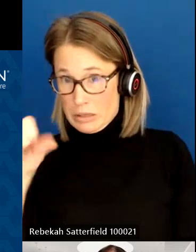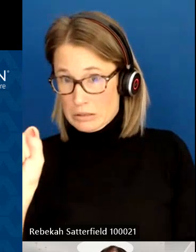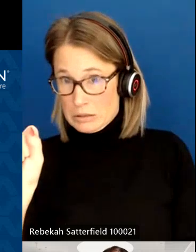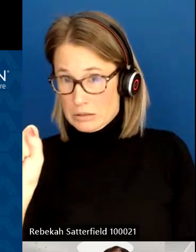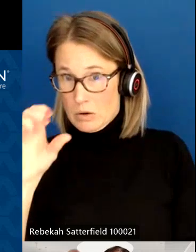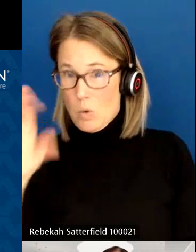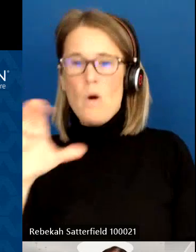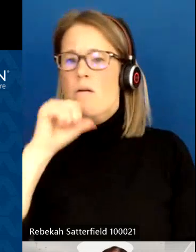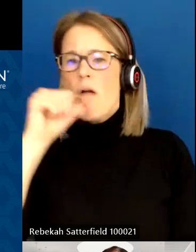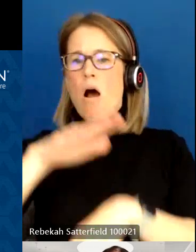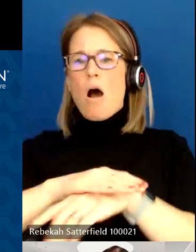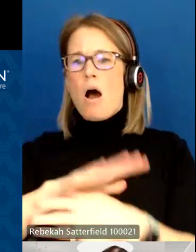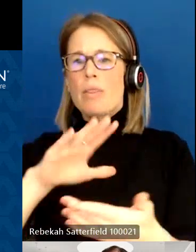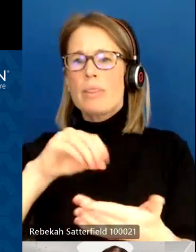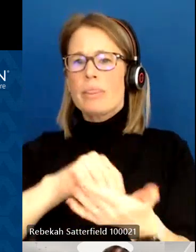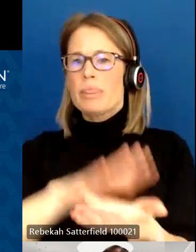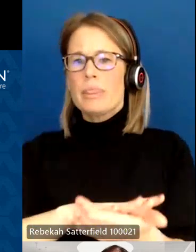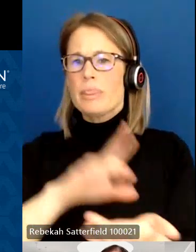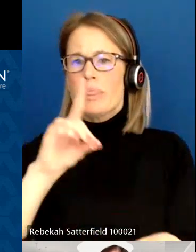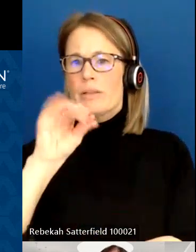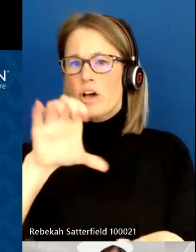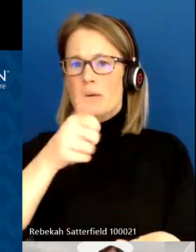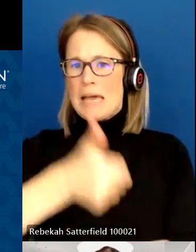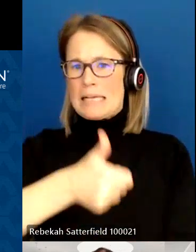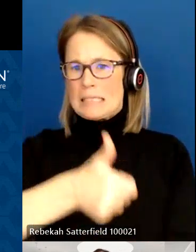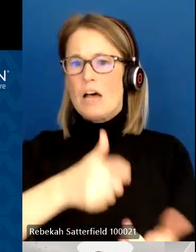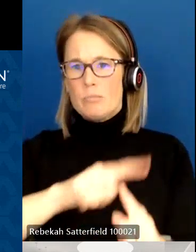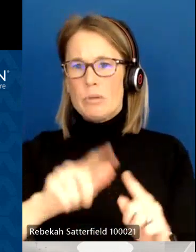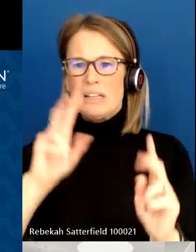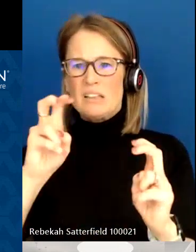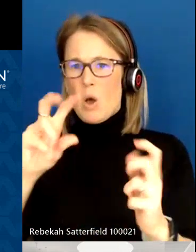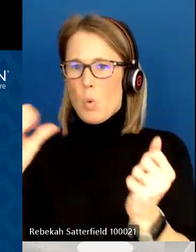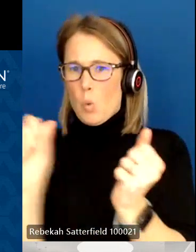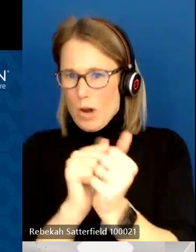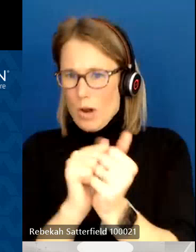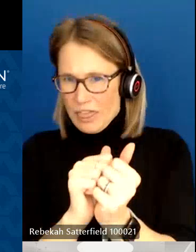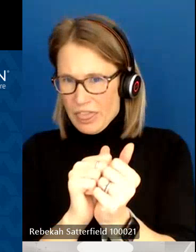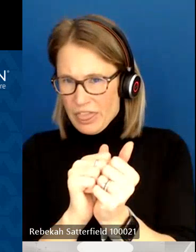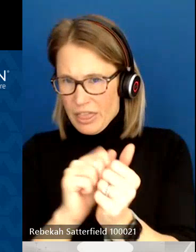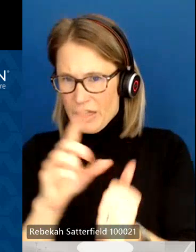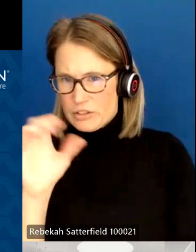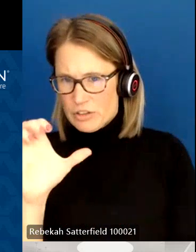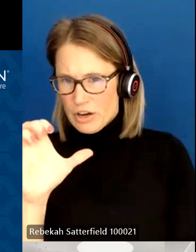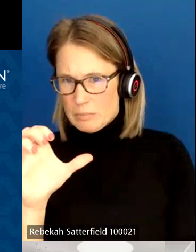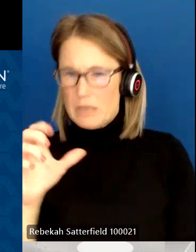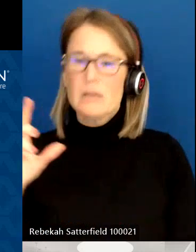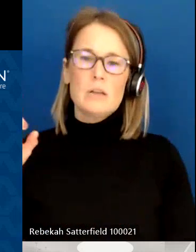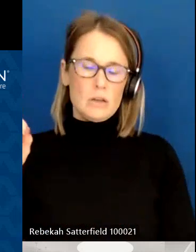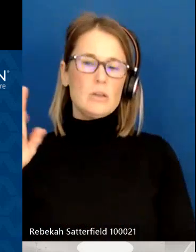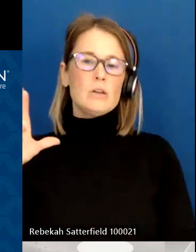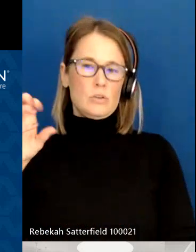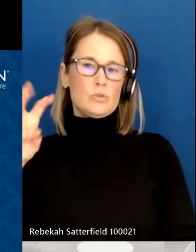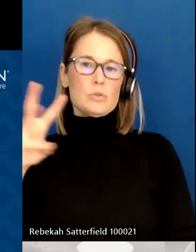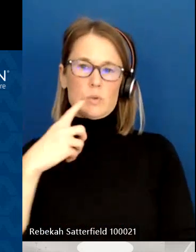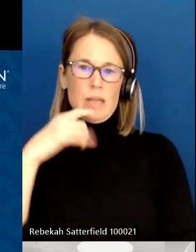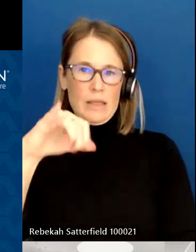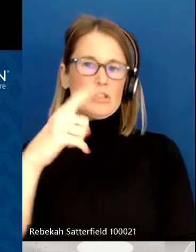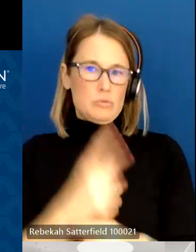on the document but you know with the document that's right I I think it is the distinction is